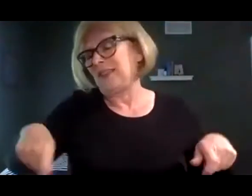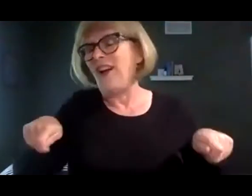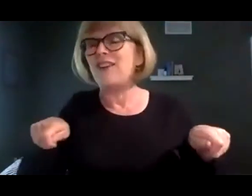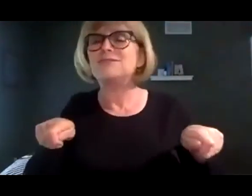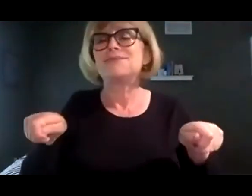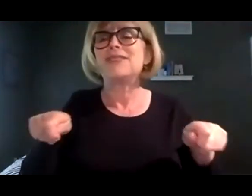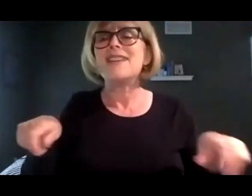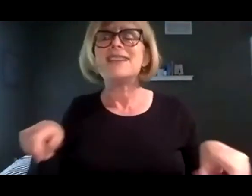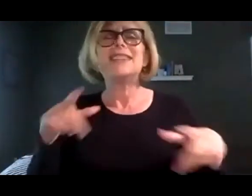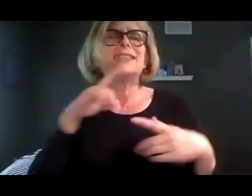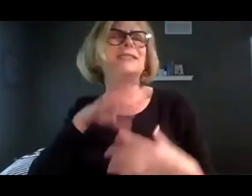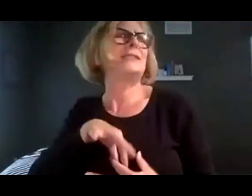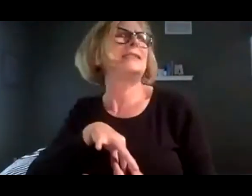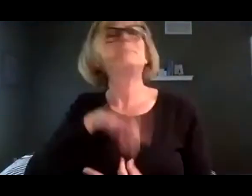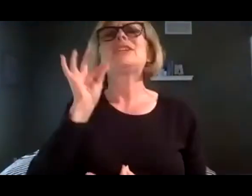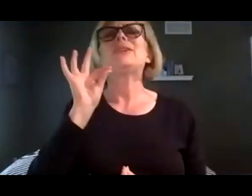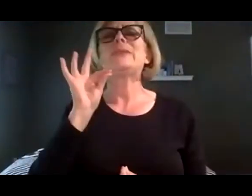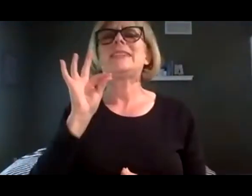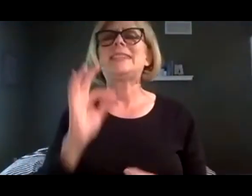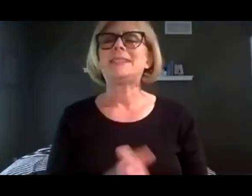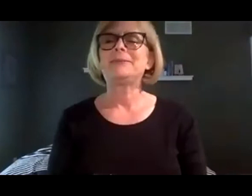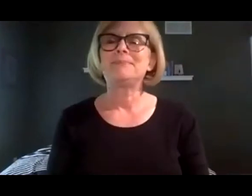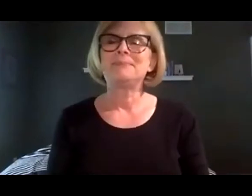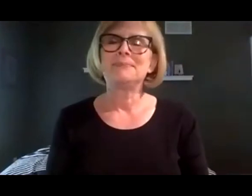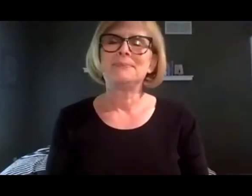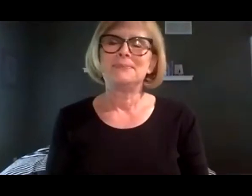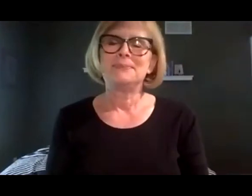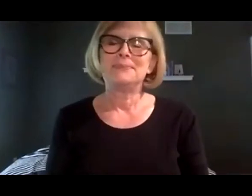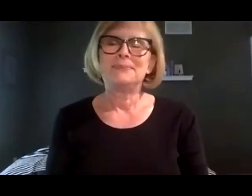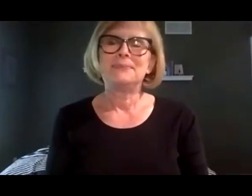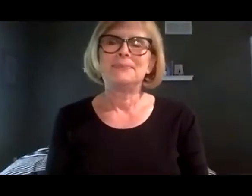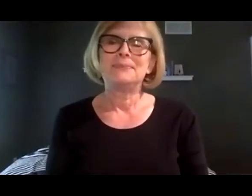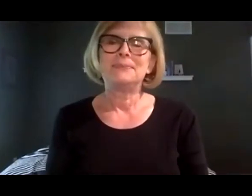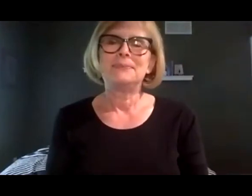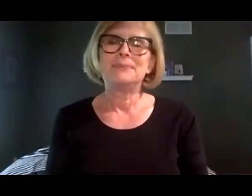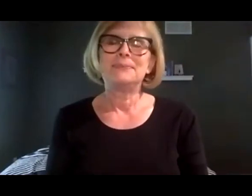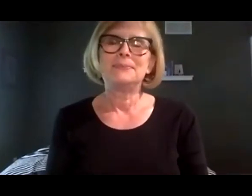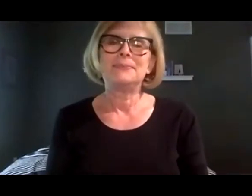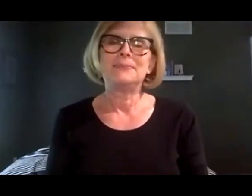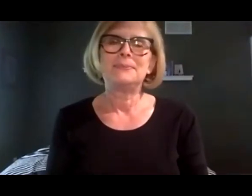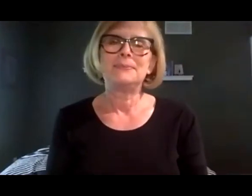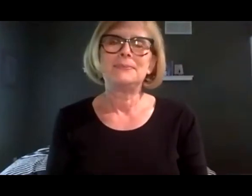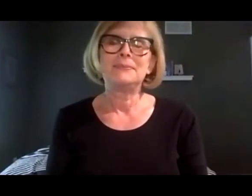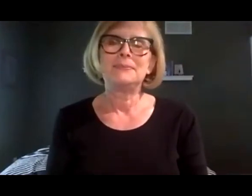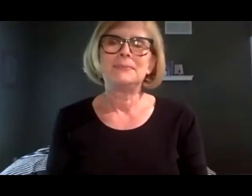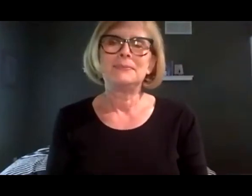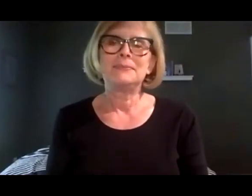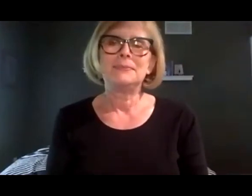She's sitting in a wheelchair and wearing a really pretty rainbow dress.